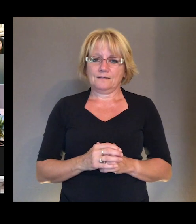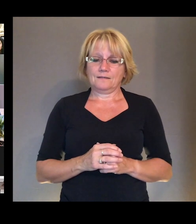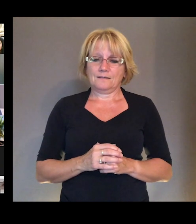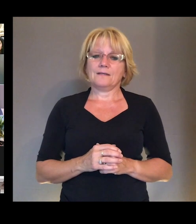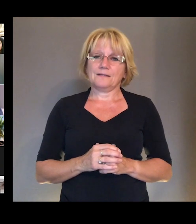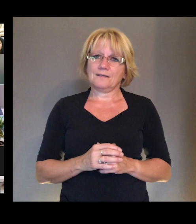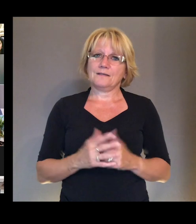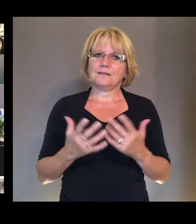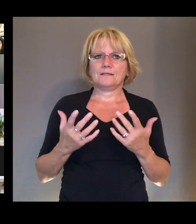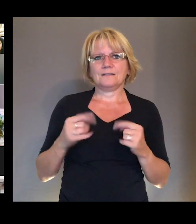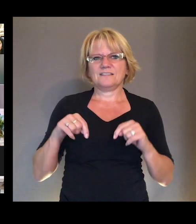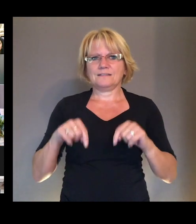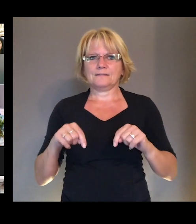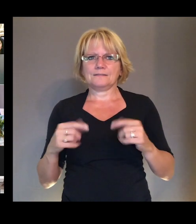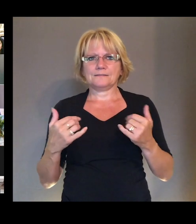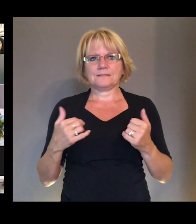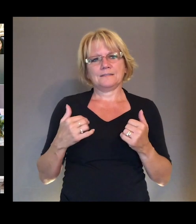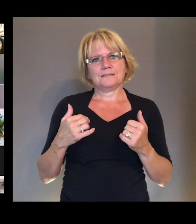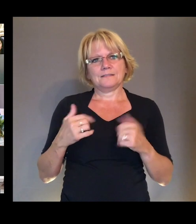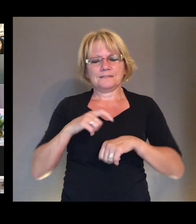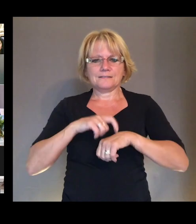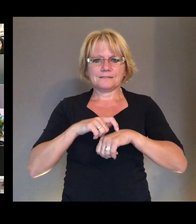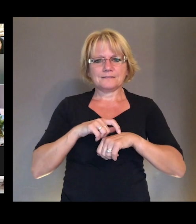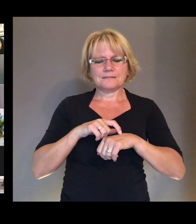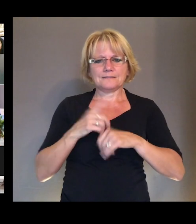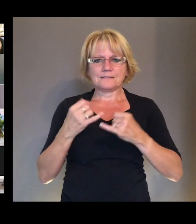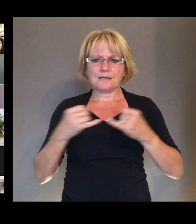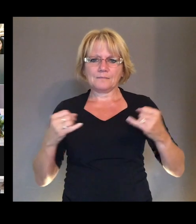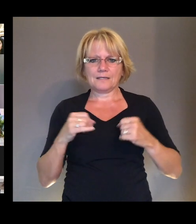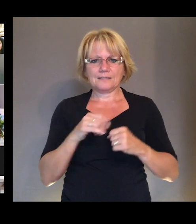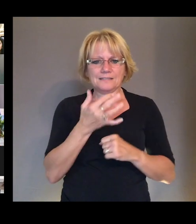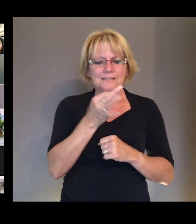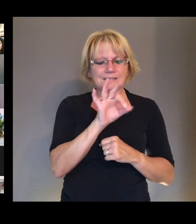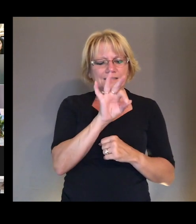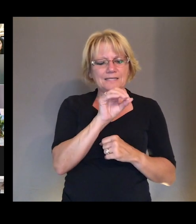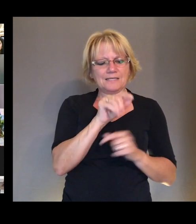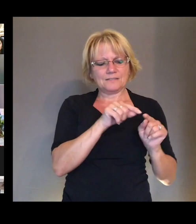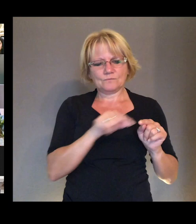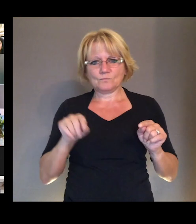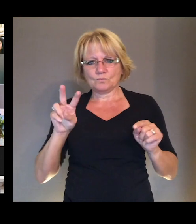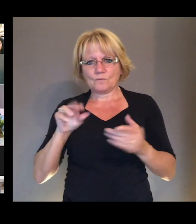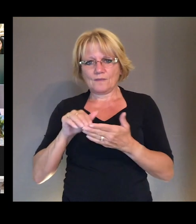And then timeline here and I kind of want to just go into 2003 again. So in nineties and in 2000,